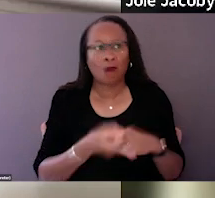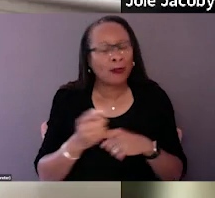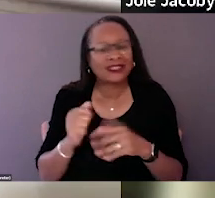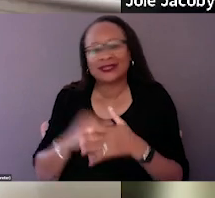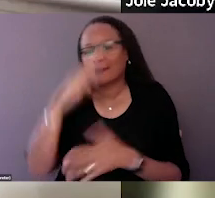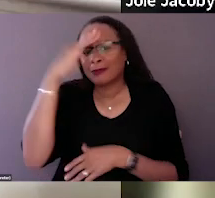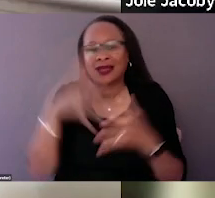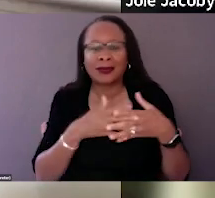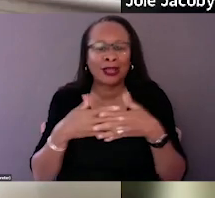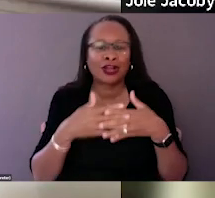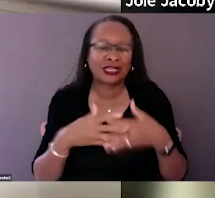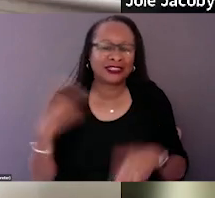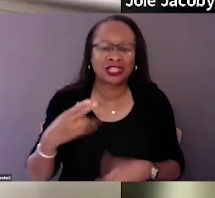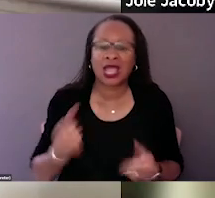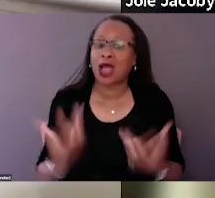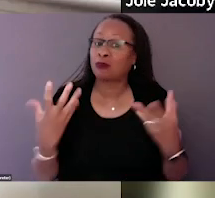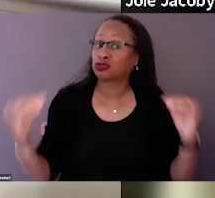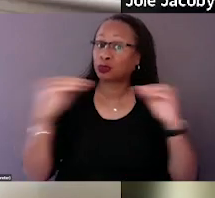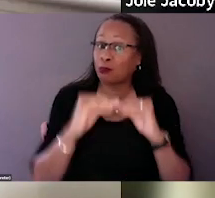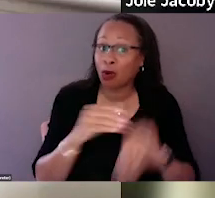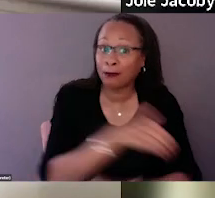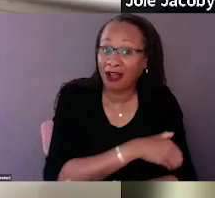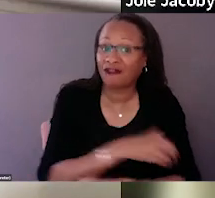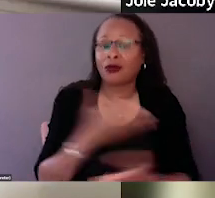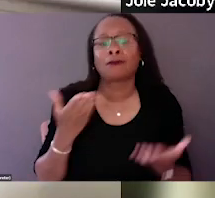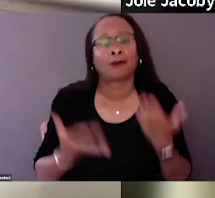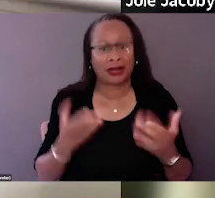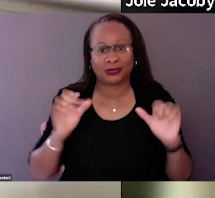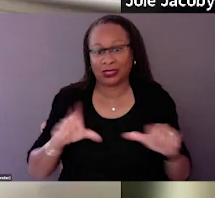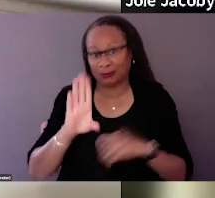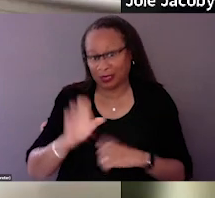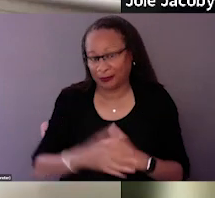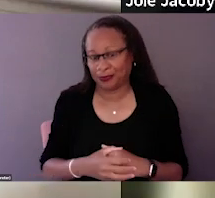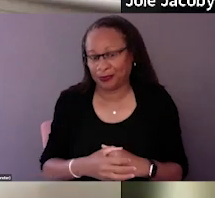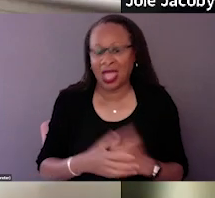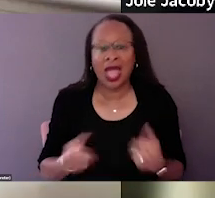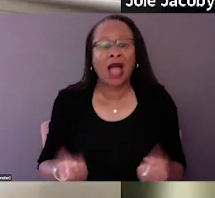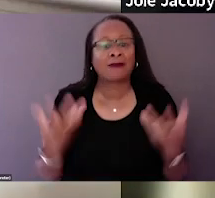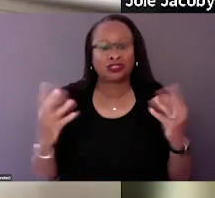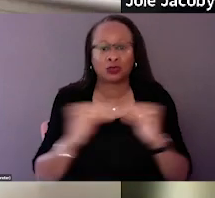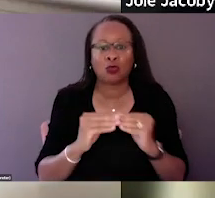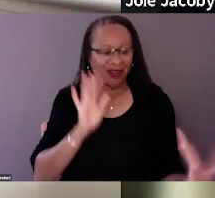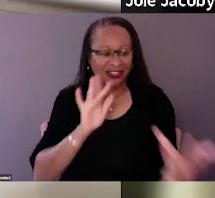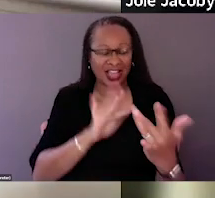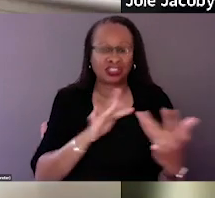how much more powerful, perhaps, we could have been, how much more reach we could have achieved.